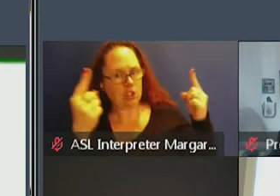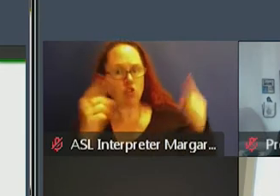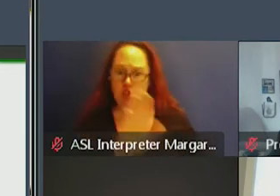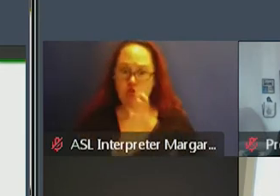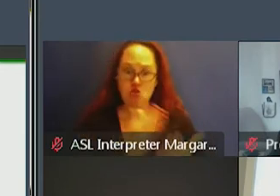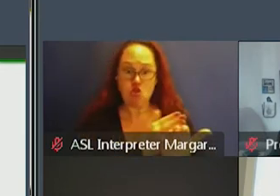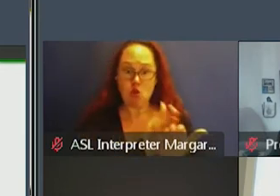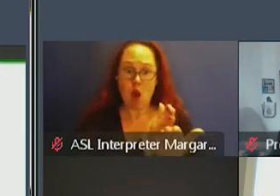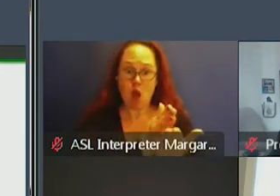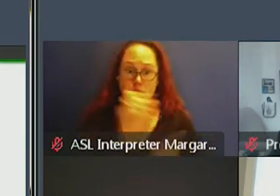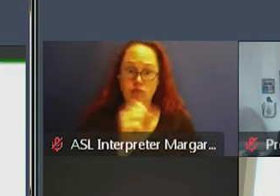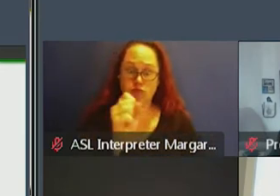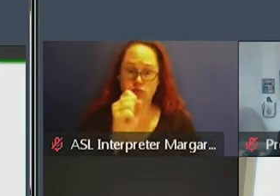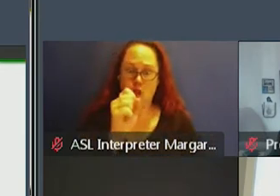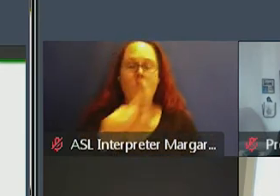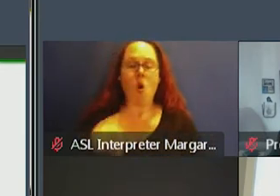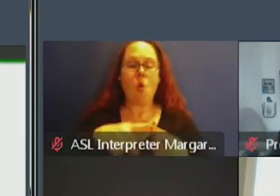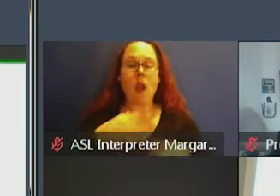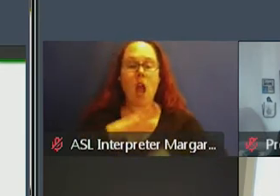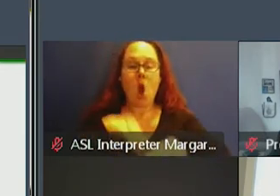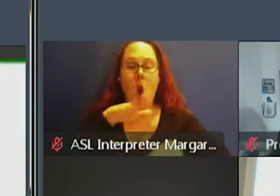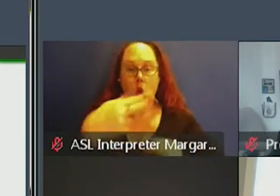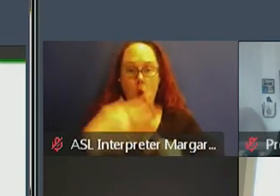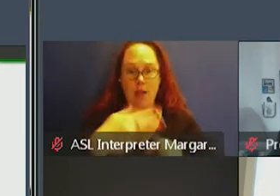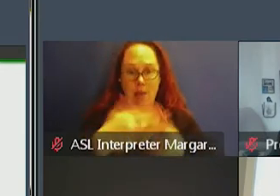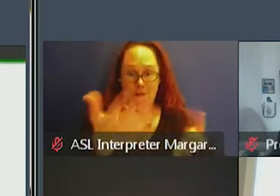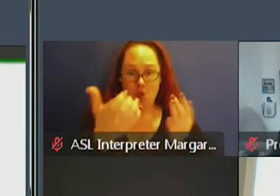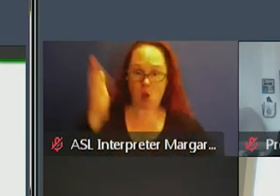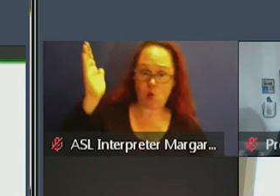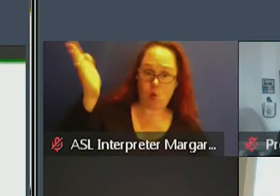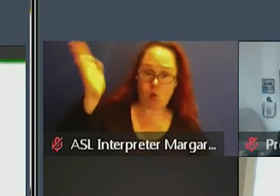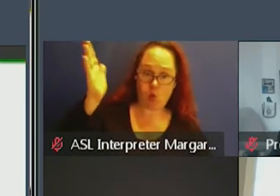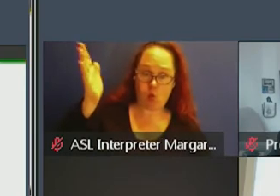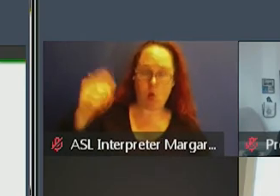When I call your name, if you wish to speak, you have the right to do that. As we get further down the line,